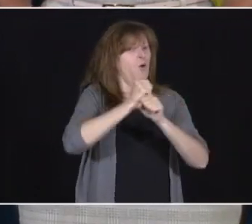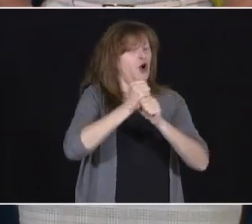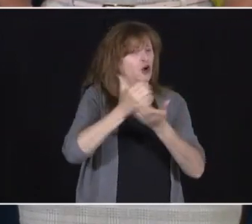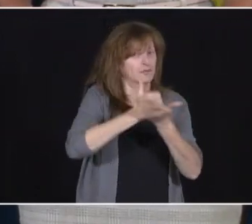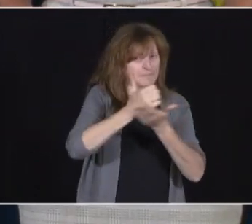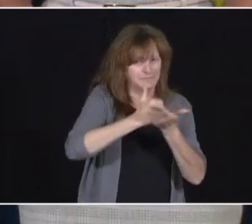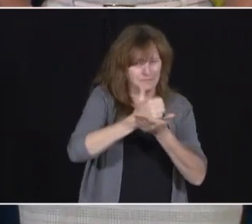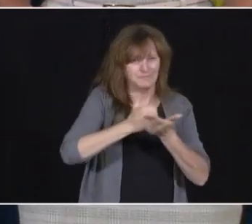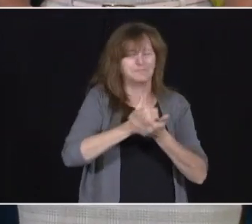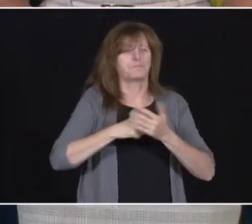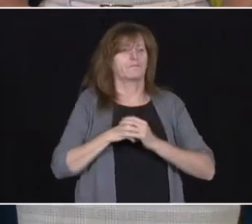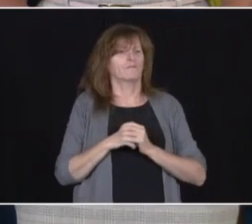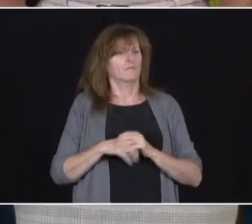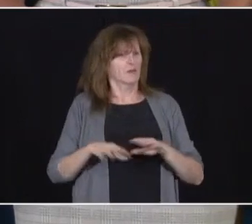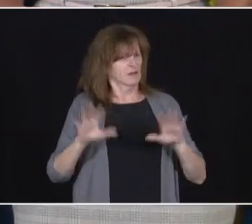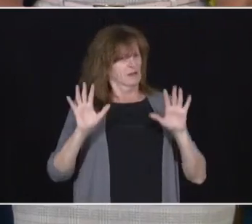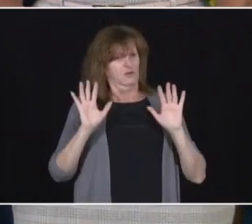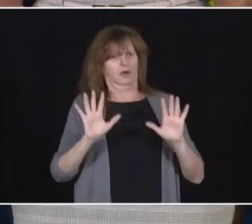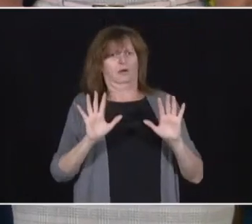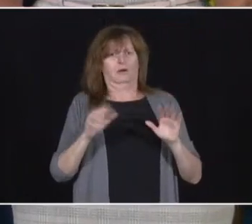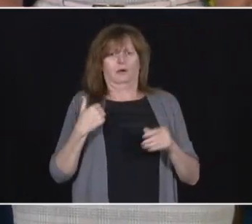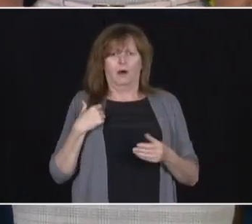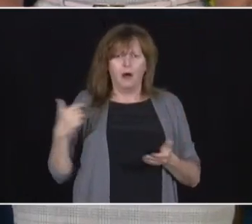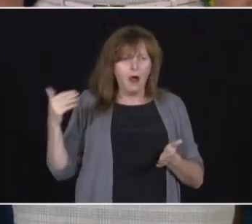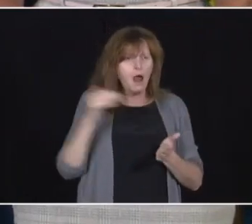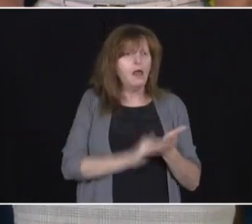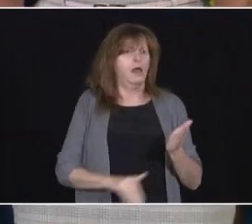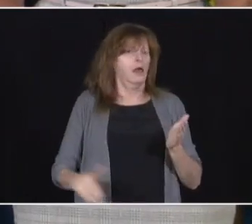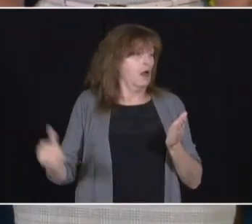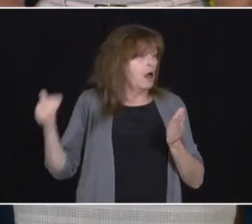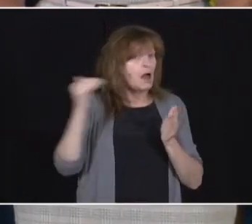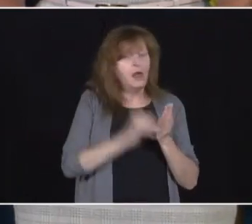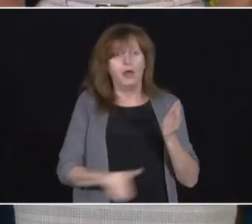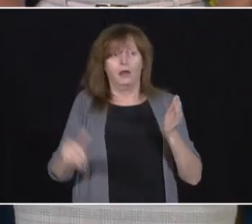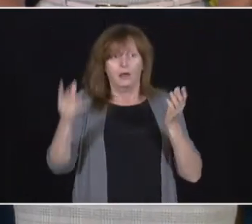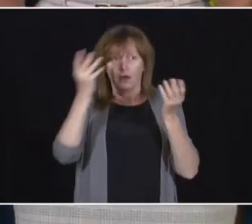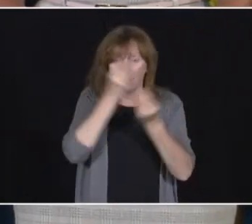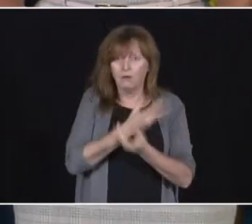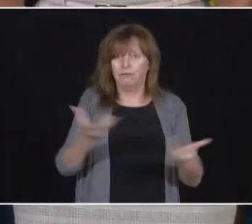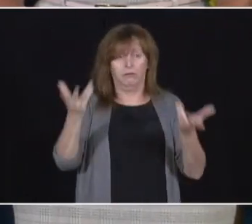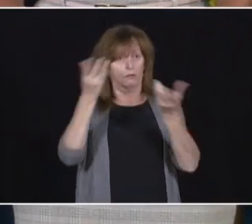And you know, I have stood here time and time again and said that we are going to fix the